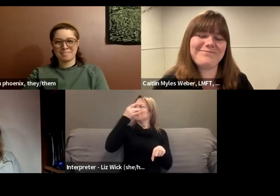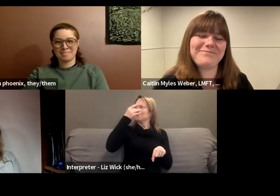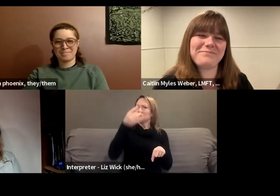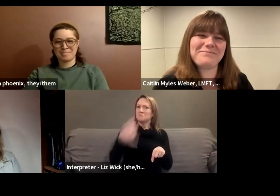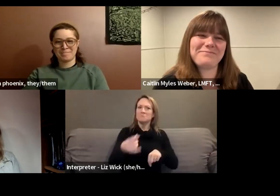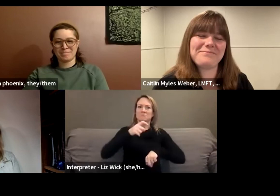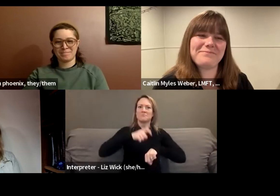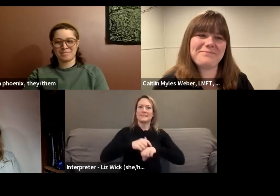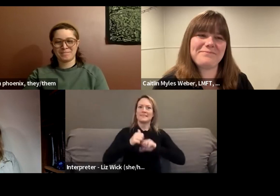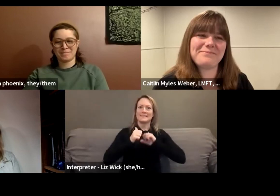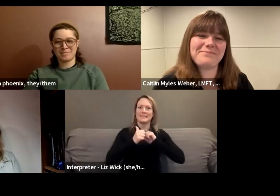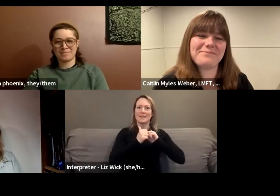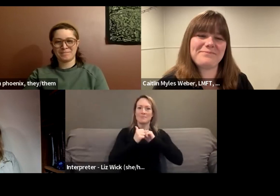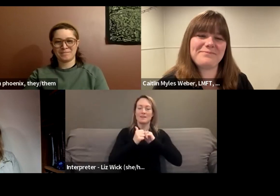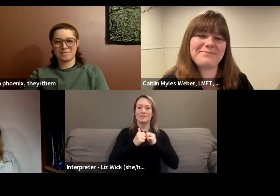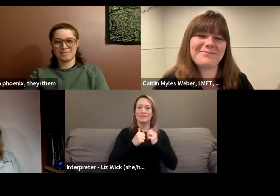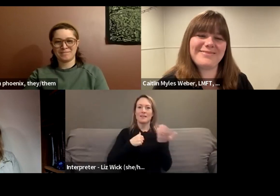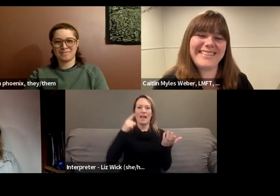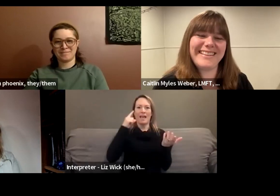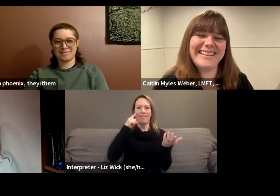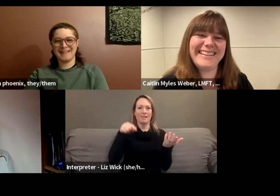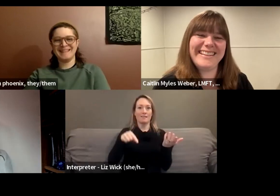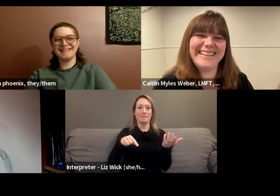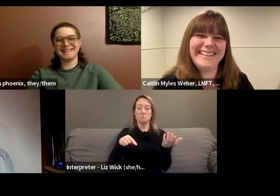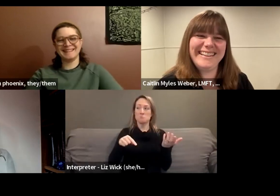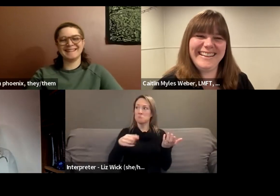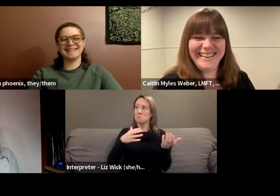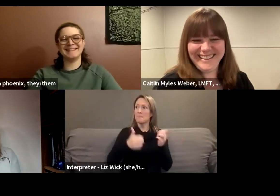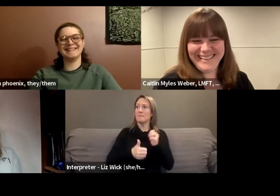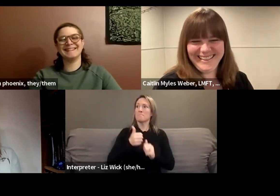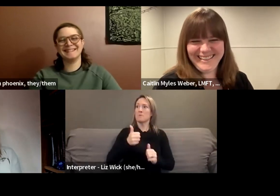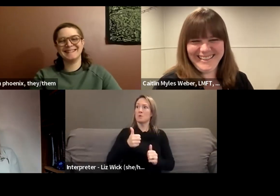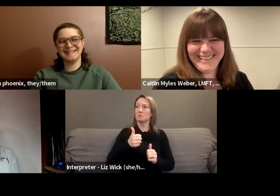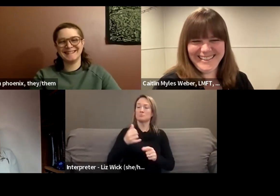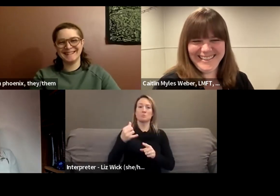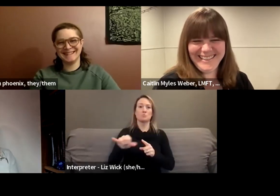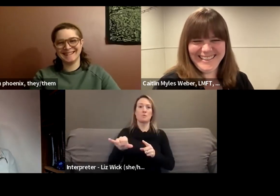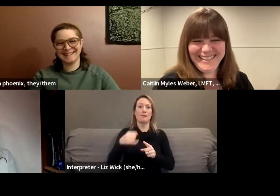I think there was more swearing in this time, hour and a half than we've had in probably